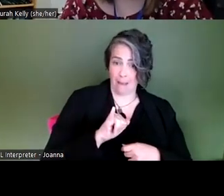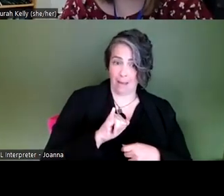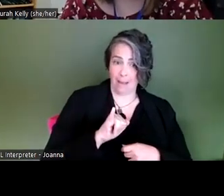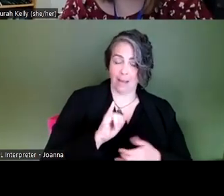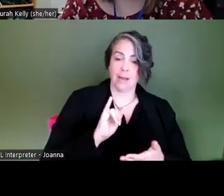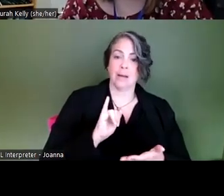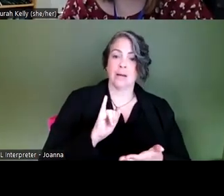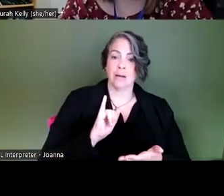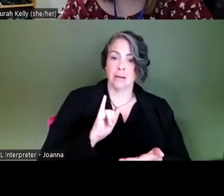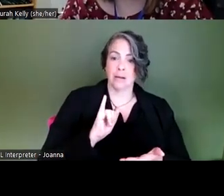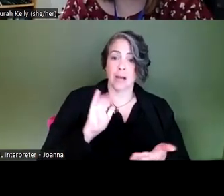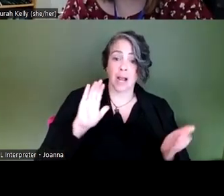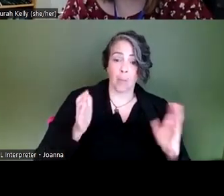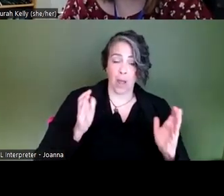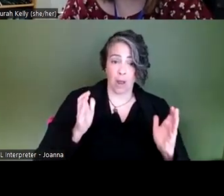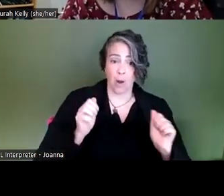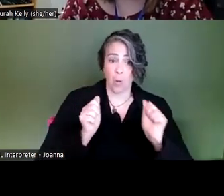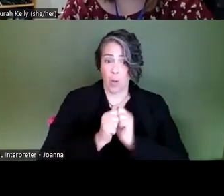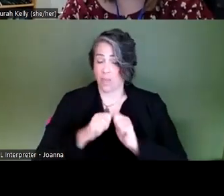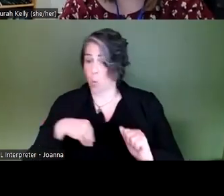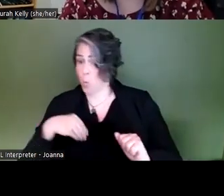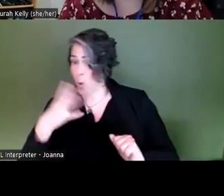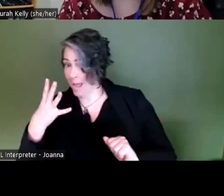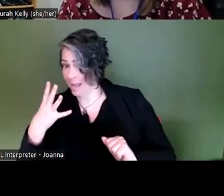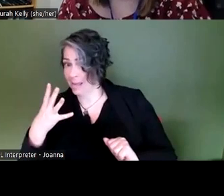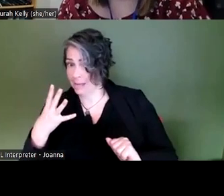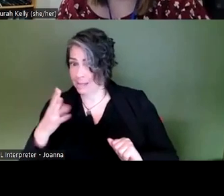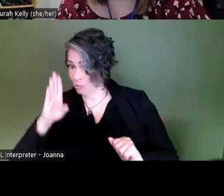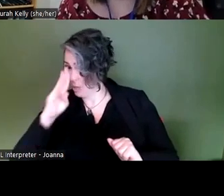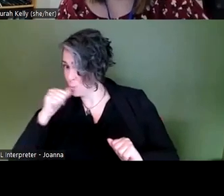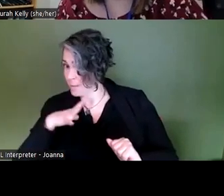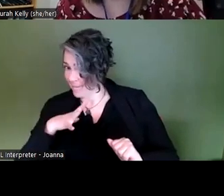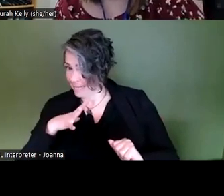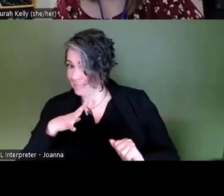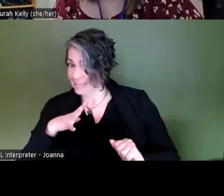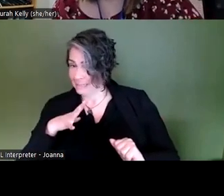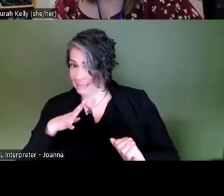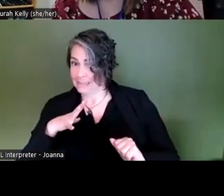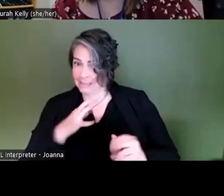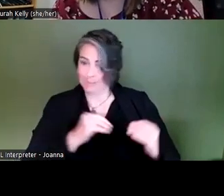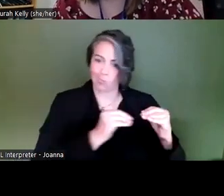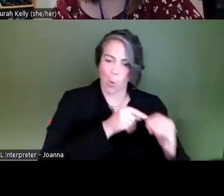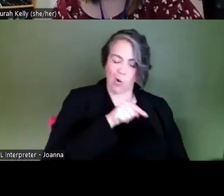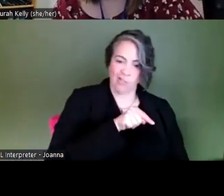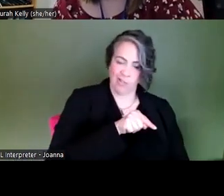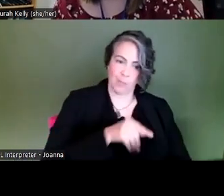than white heterosexual women. And then Black, Hispanic and white lesbian, gay, bisexual women